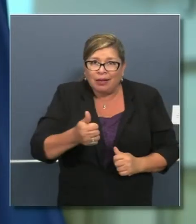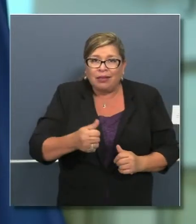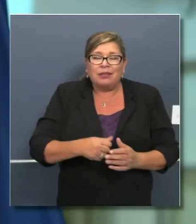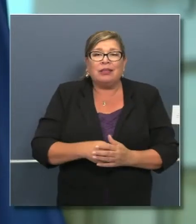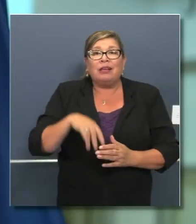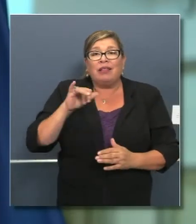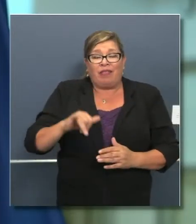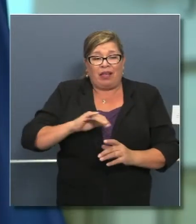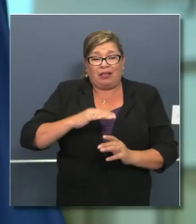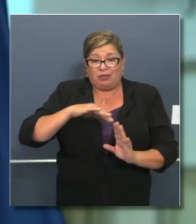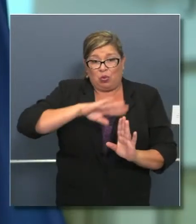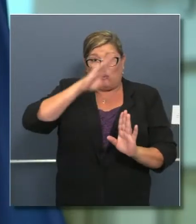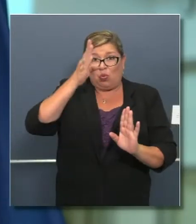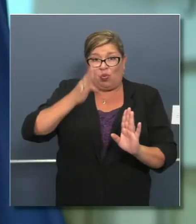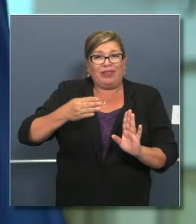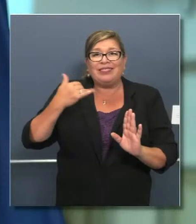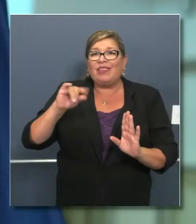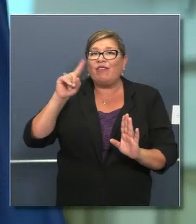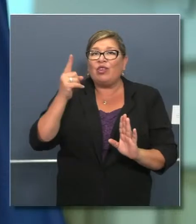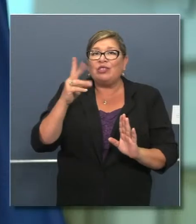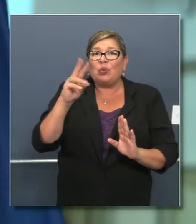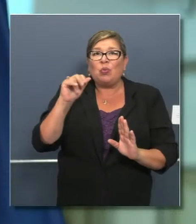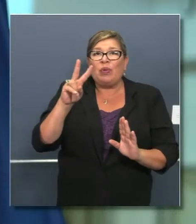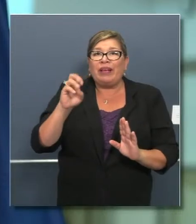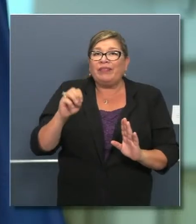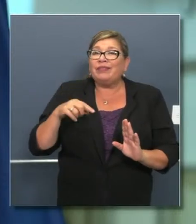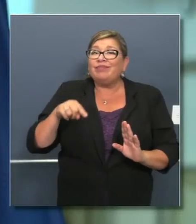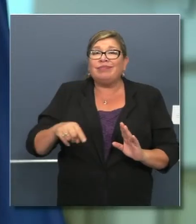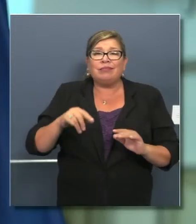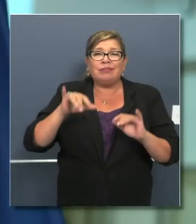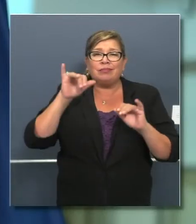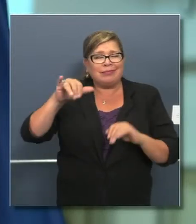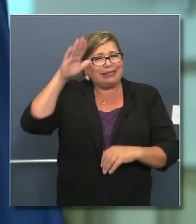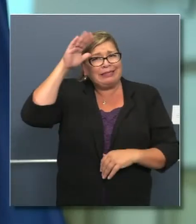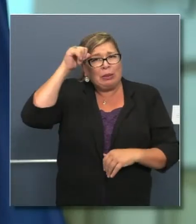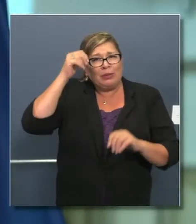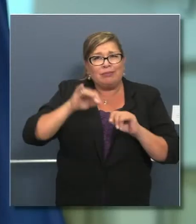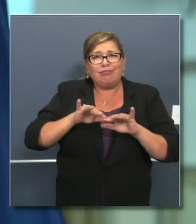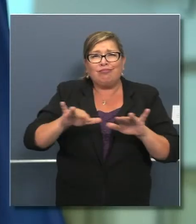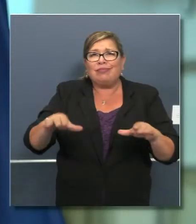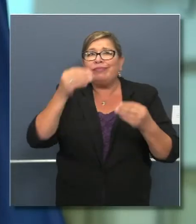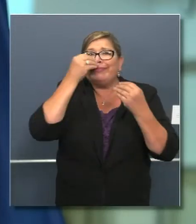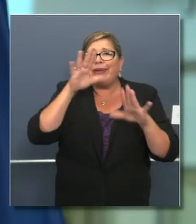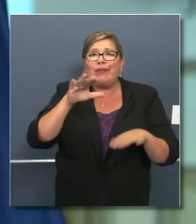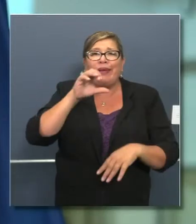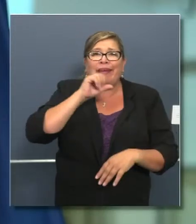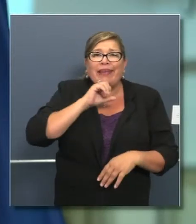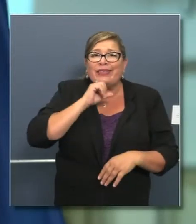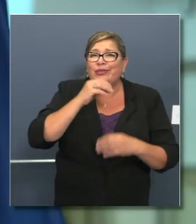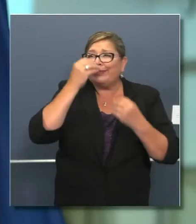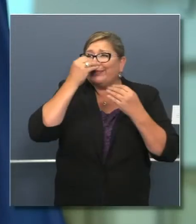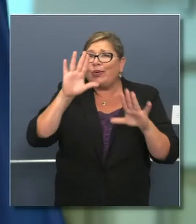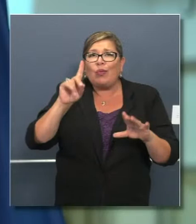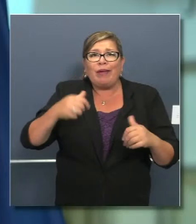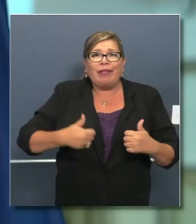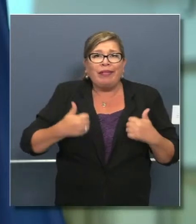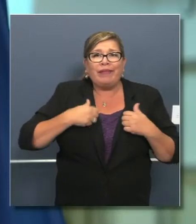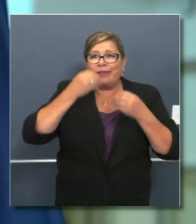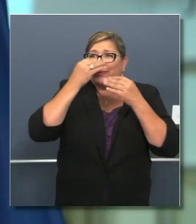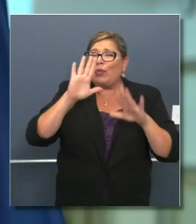this virus knows no boundaries and it knows no age cohort it is a deadly virus and your